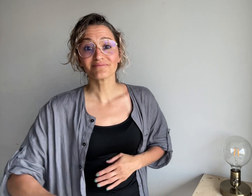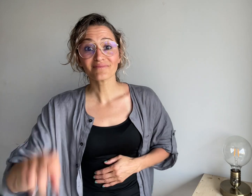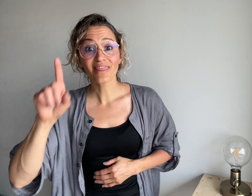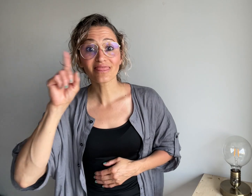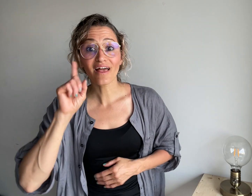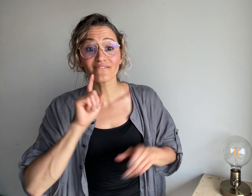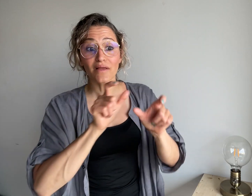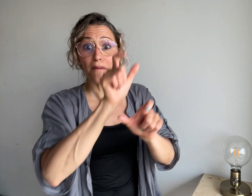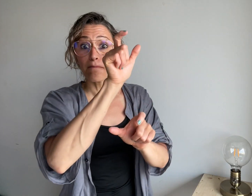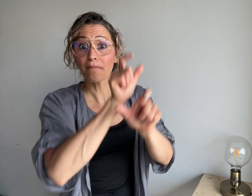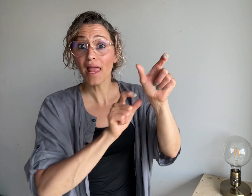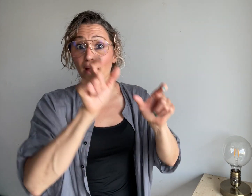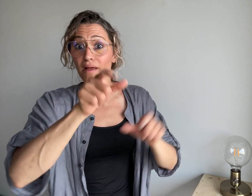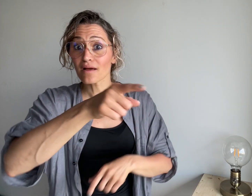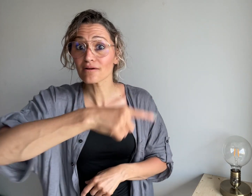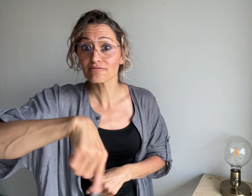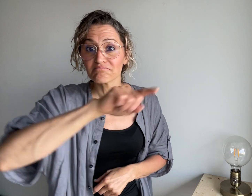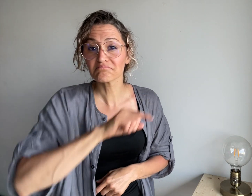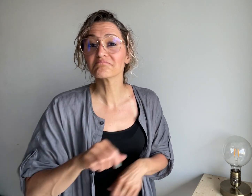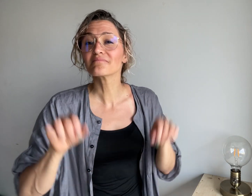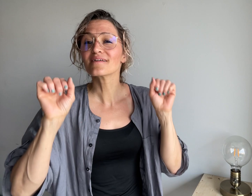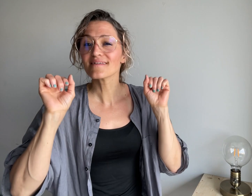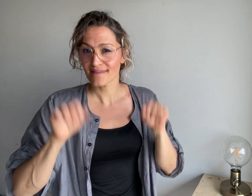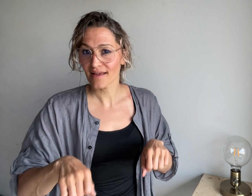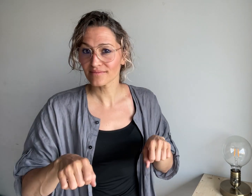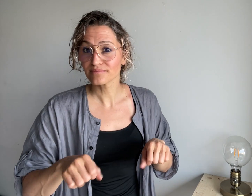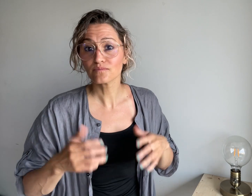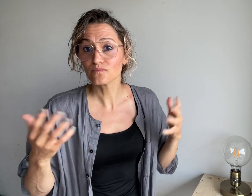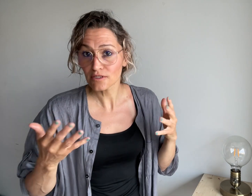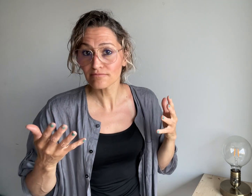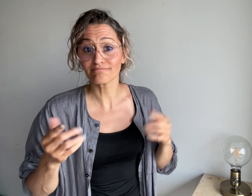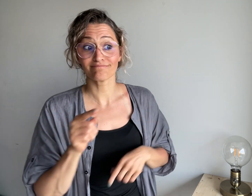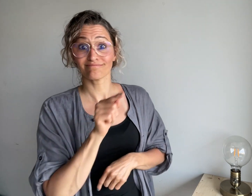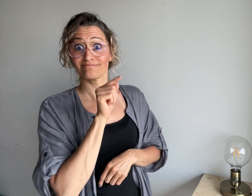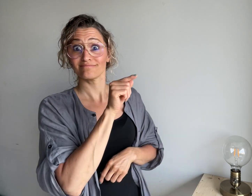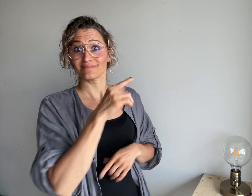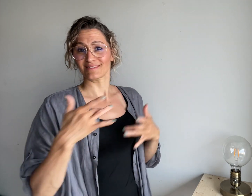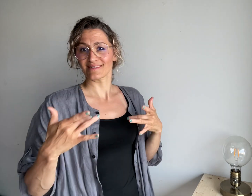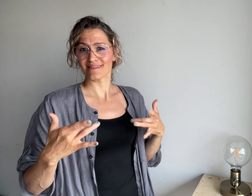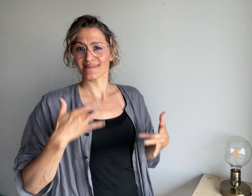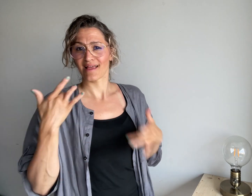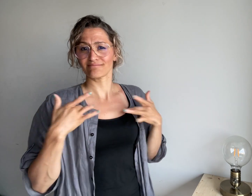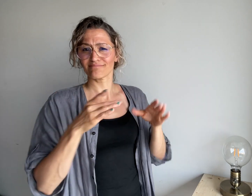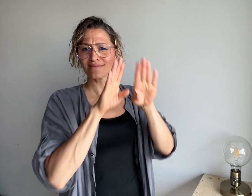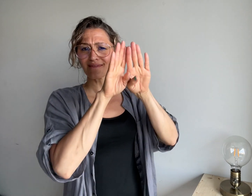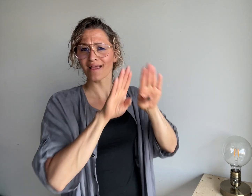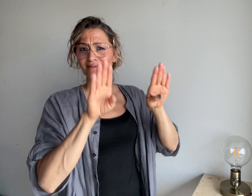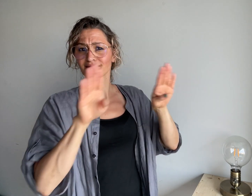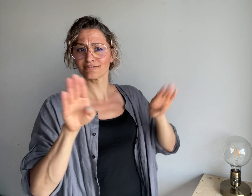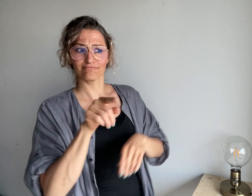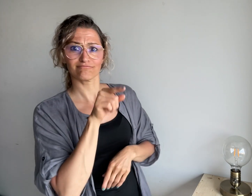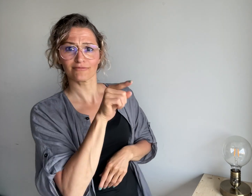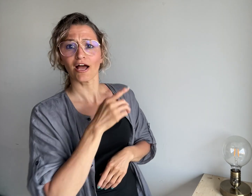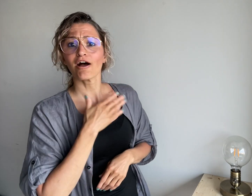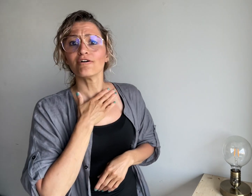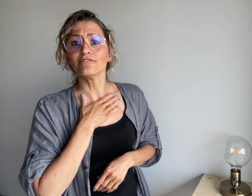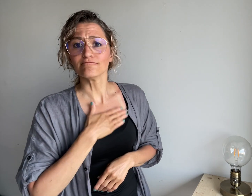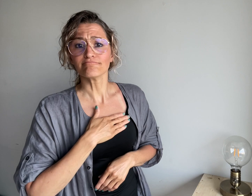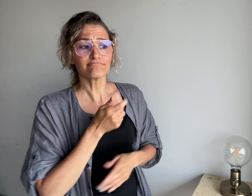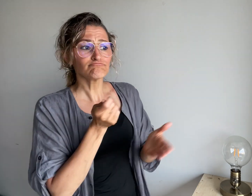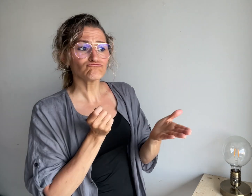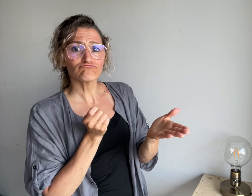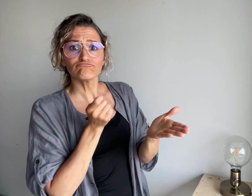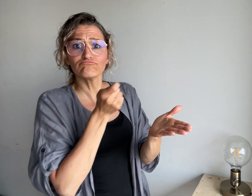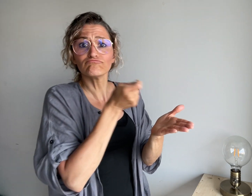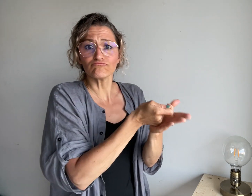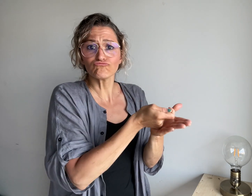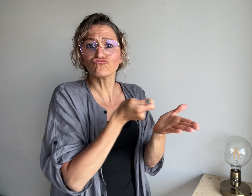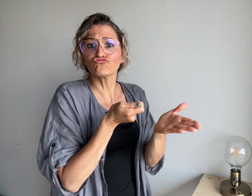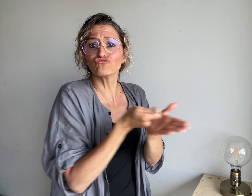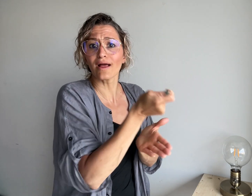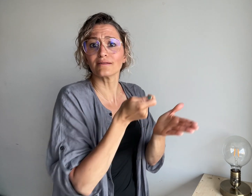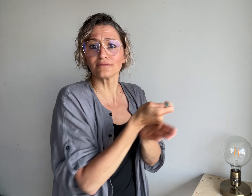Deaf people can rent a pair of Virtual Glasses from the theater